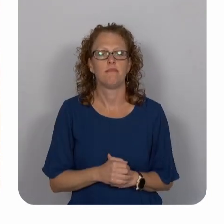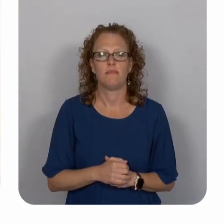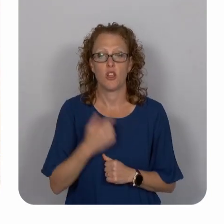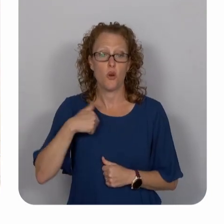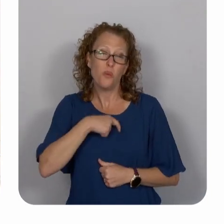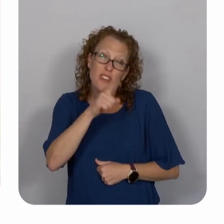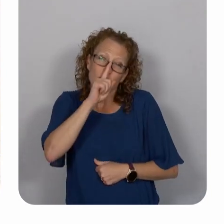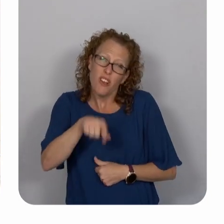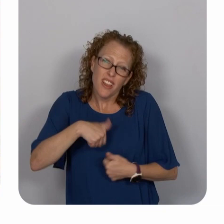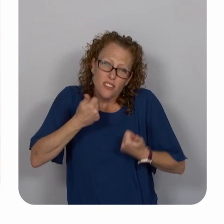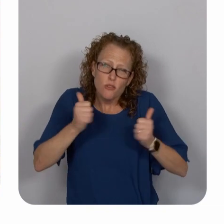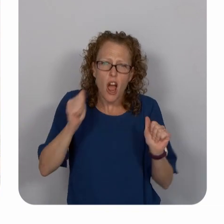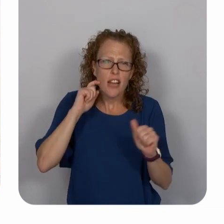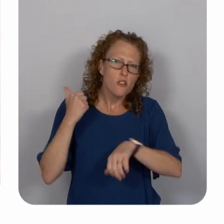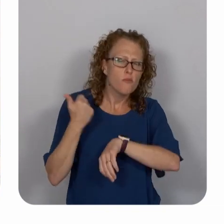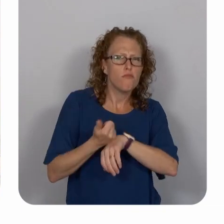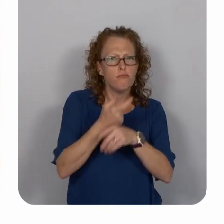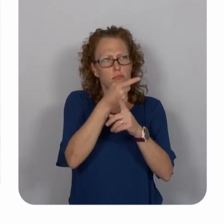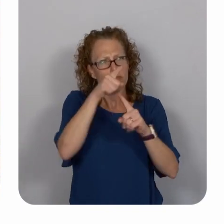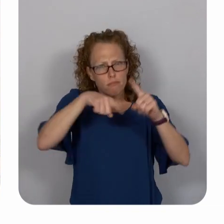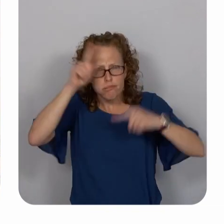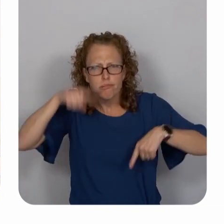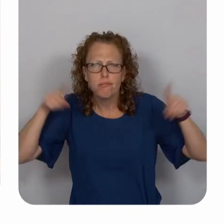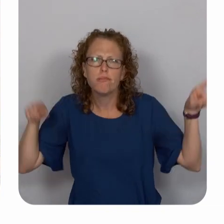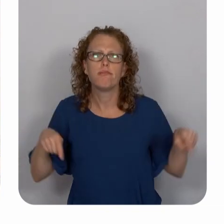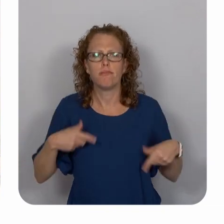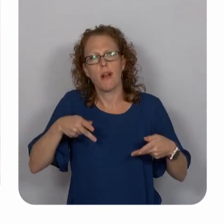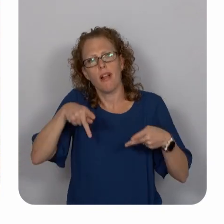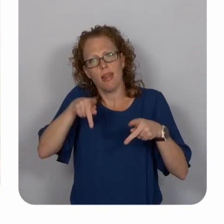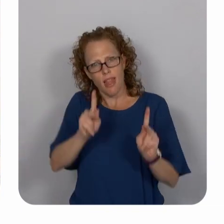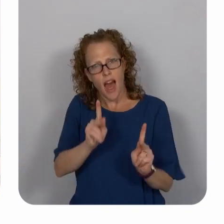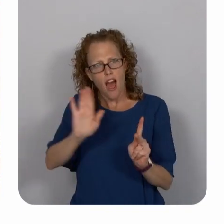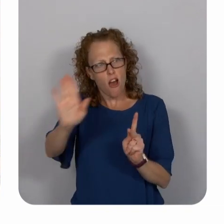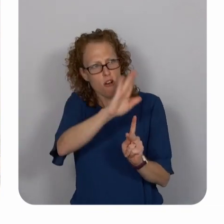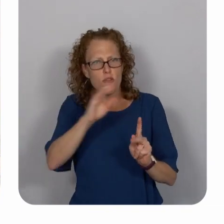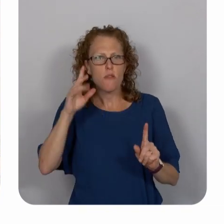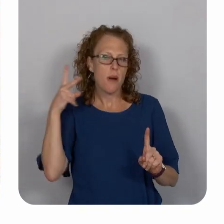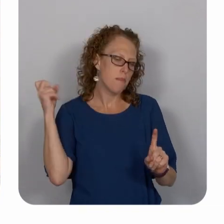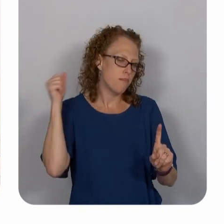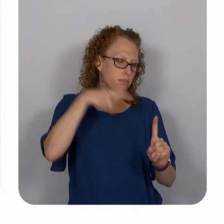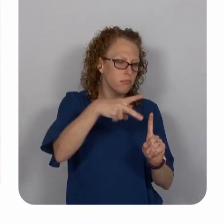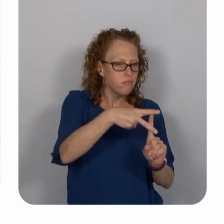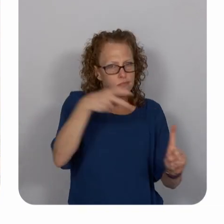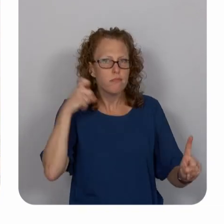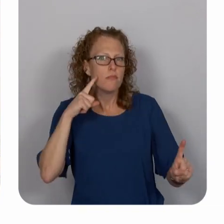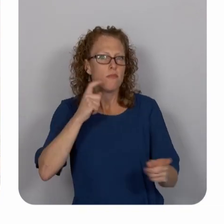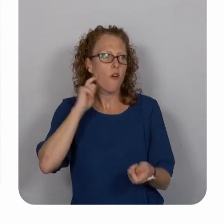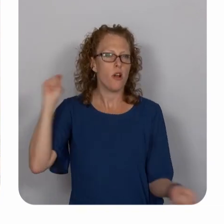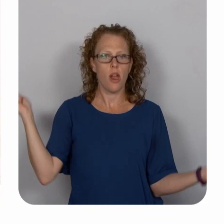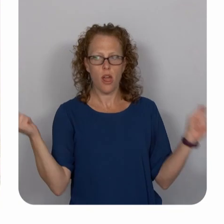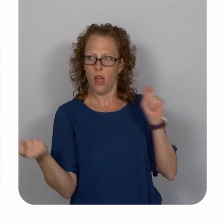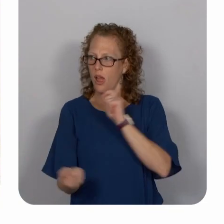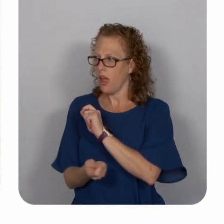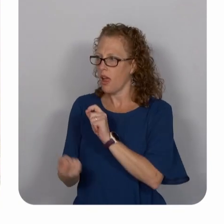You can render fog! Isn’t that cool? Or you use Depth information for gameplay, like with this flashlight here.